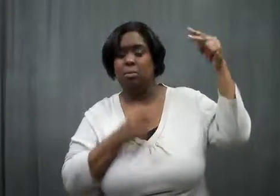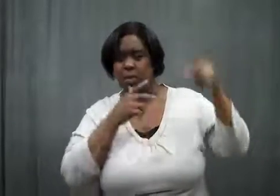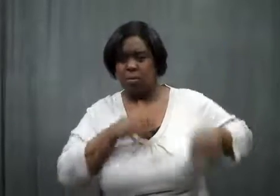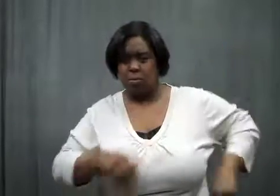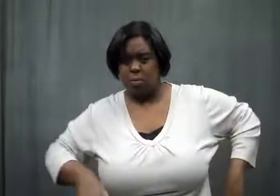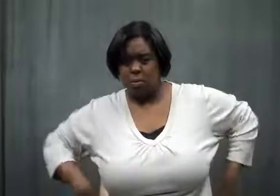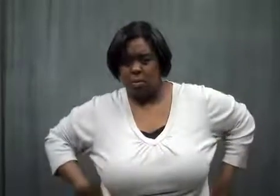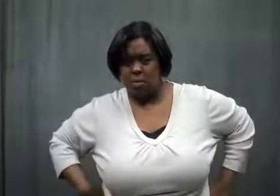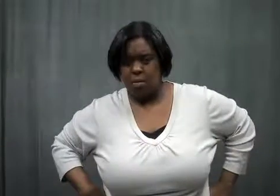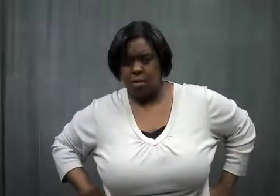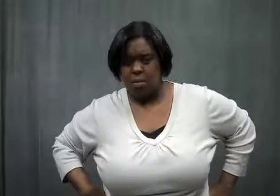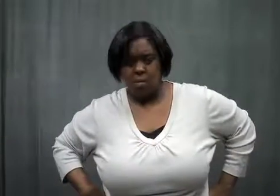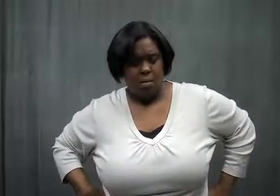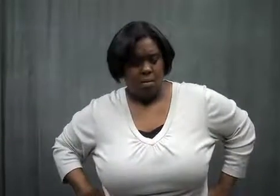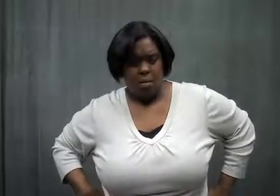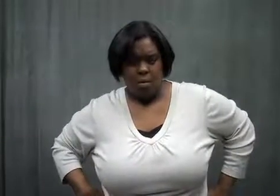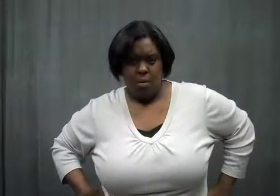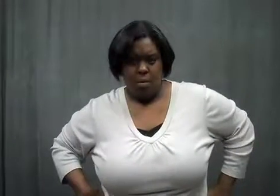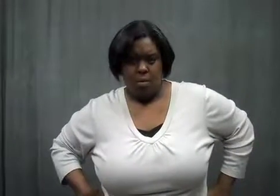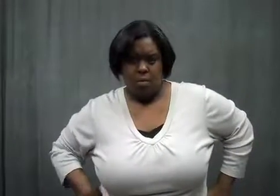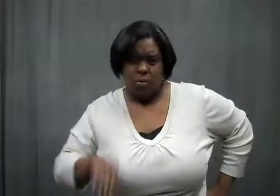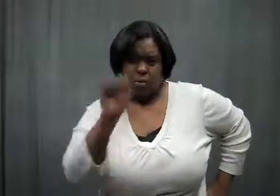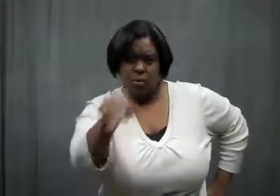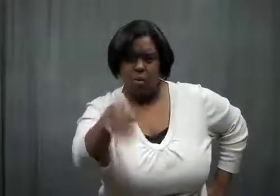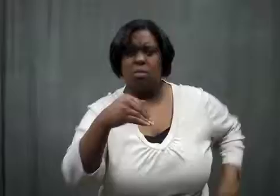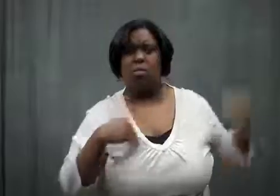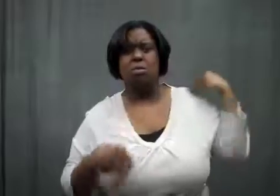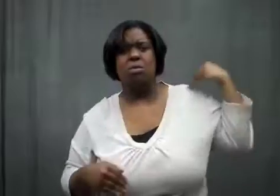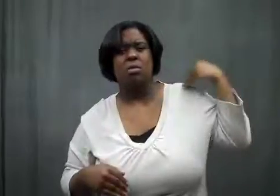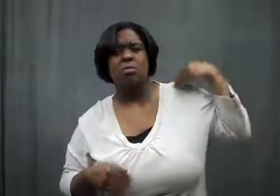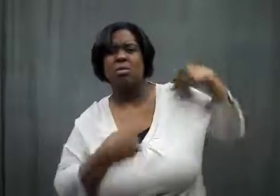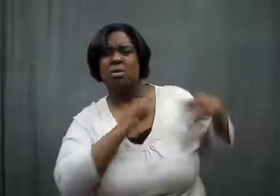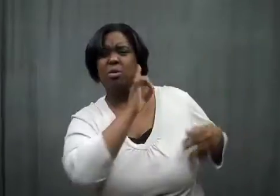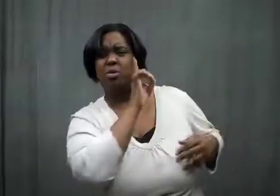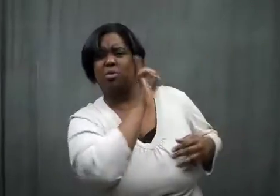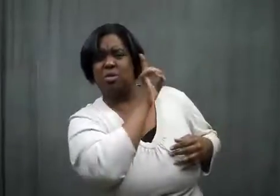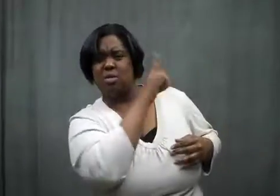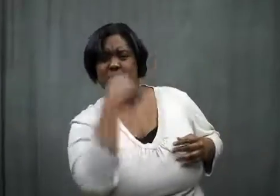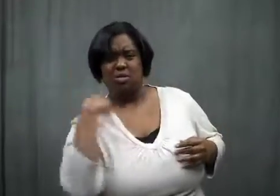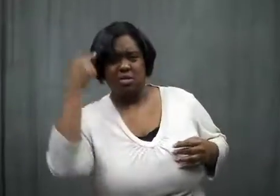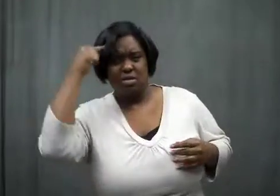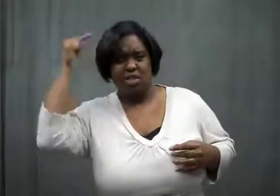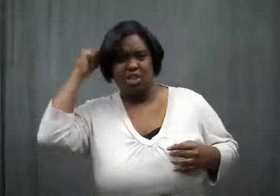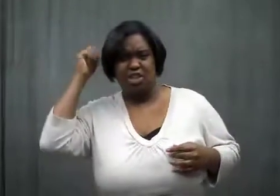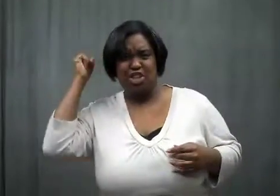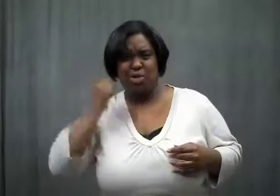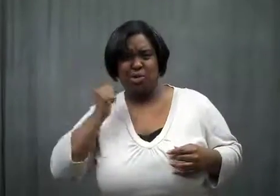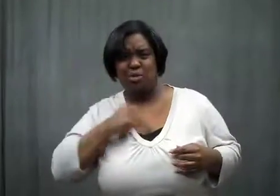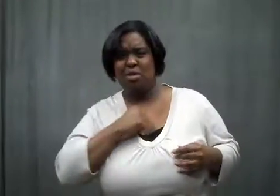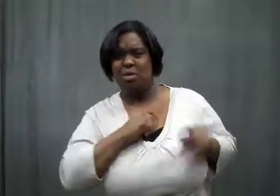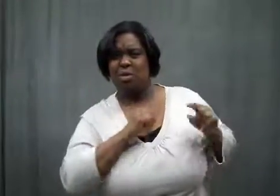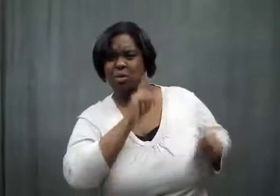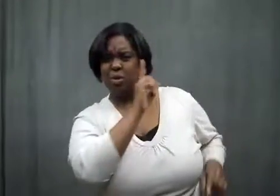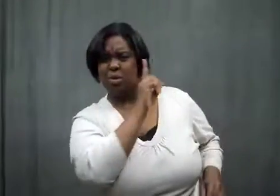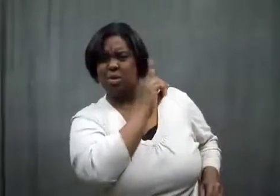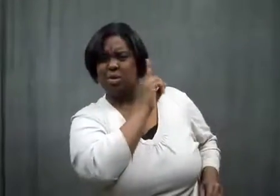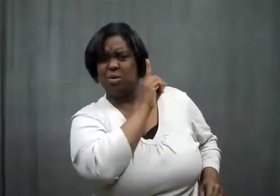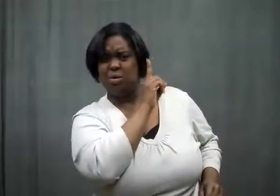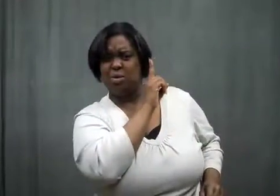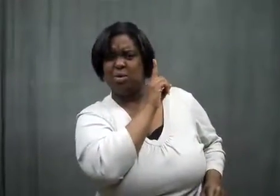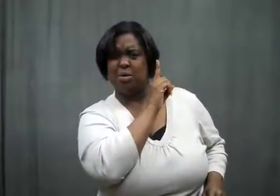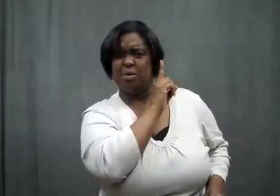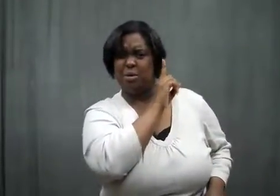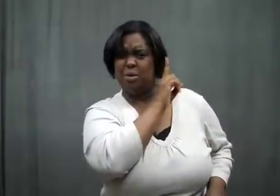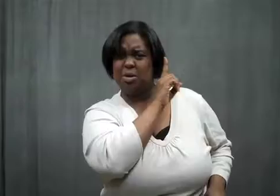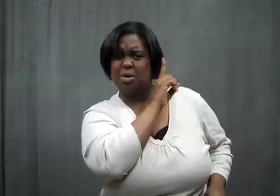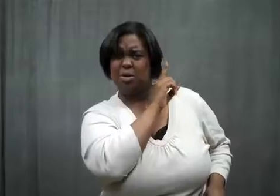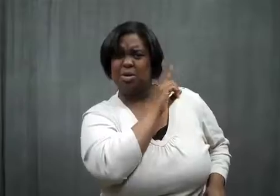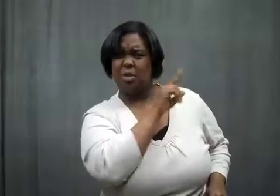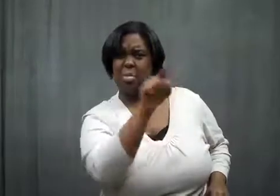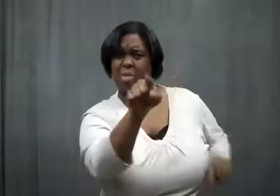She tapped me. I thought, "Oh shoot!", and told her to hold on.